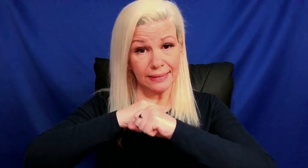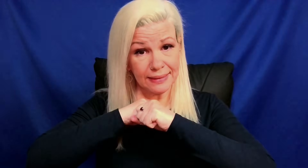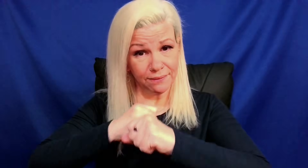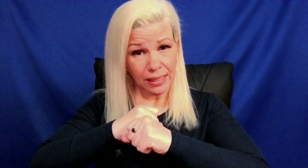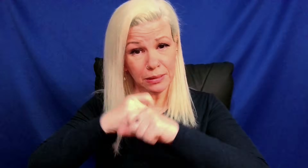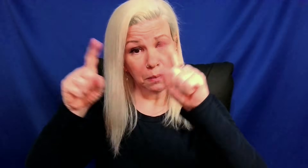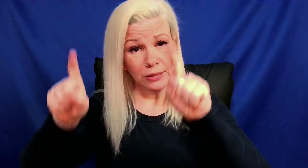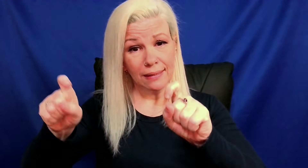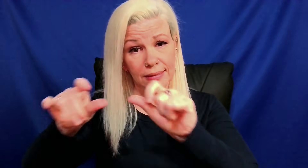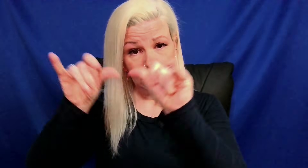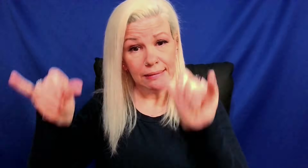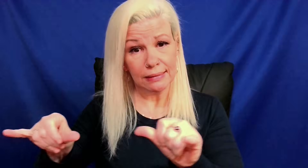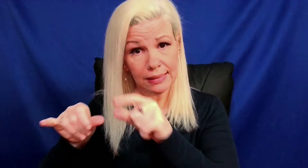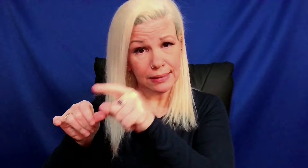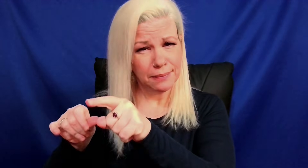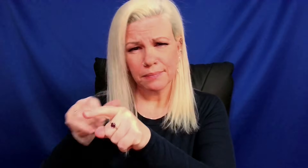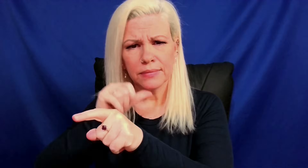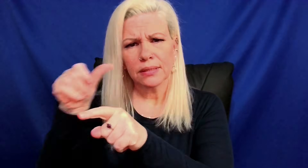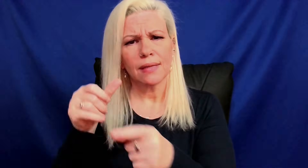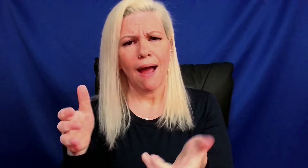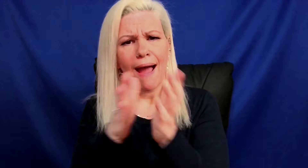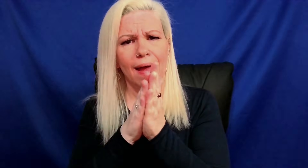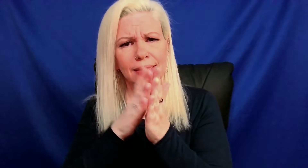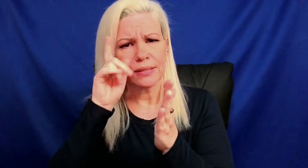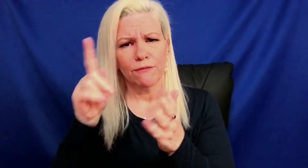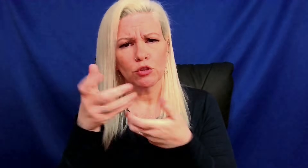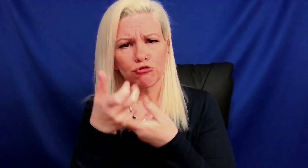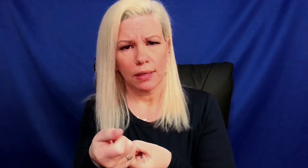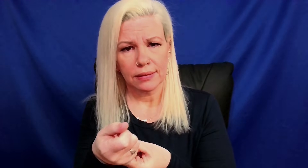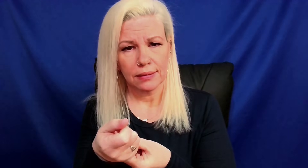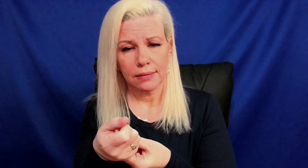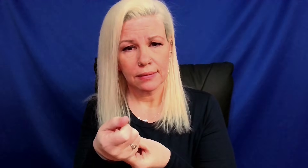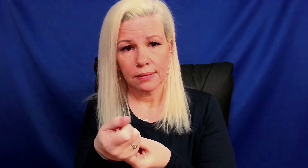A defensible testing system does not ask for trust.